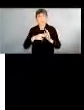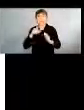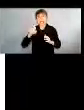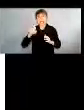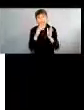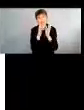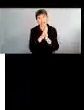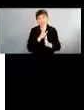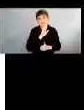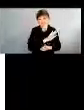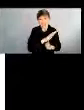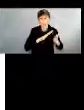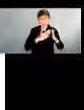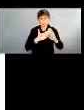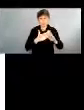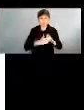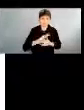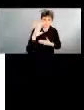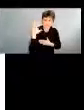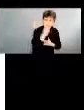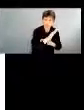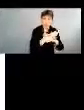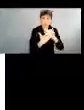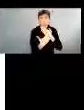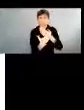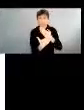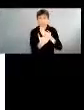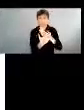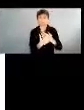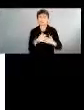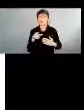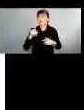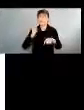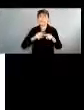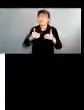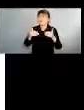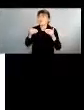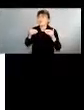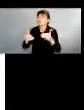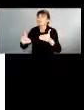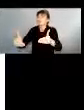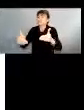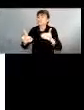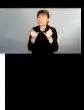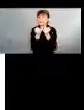and there needs to be a clear, intentional, and reciprocal relationship. We value and